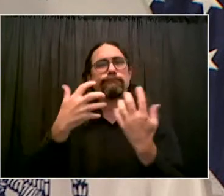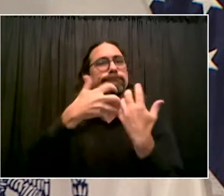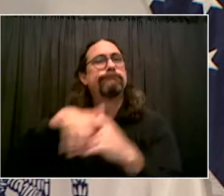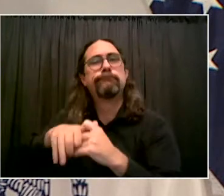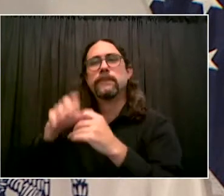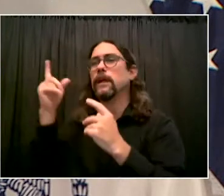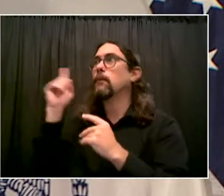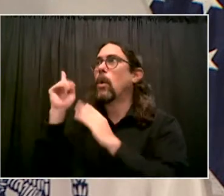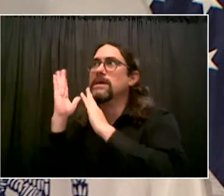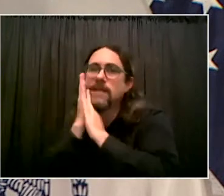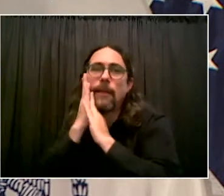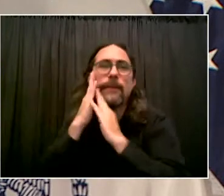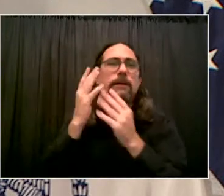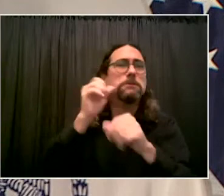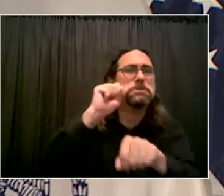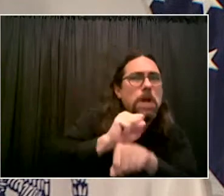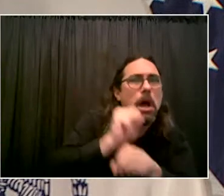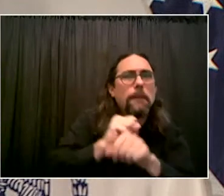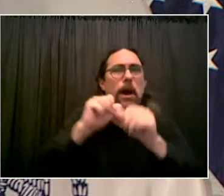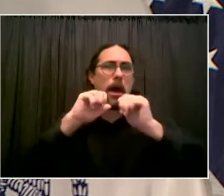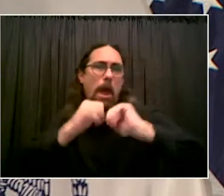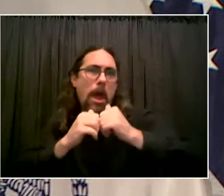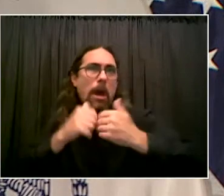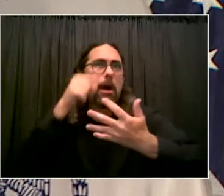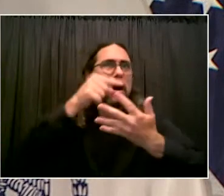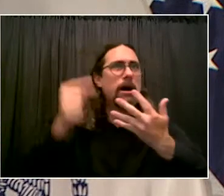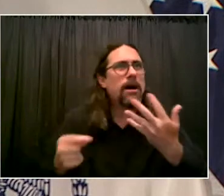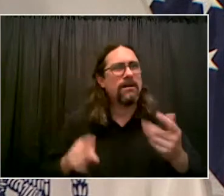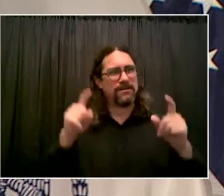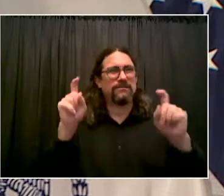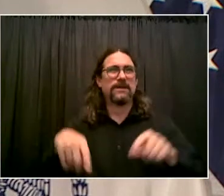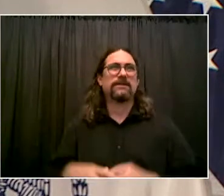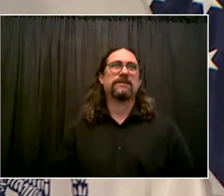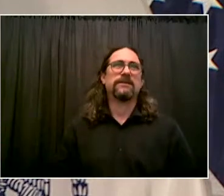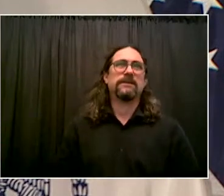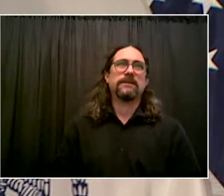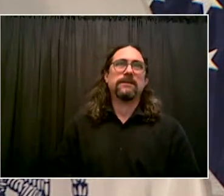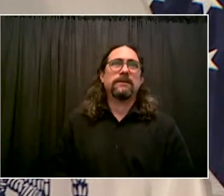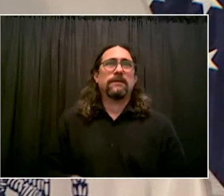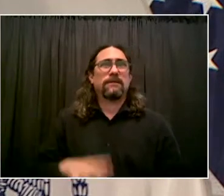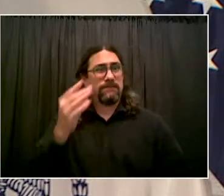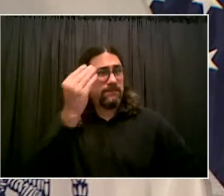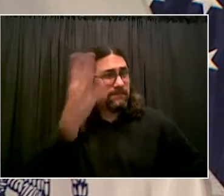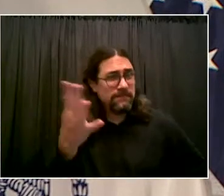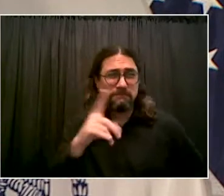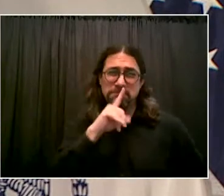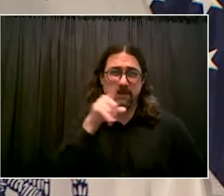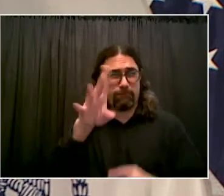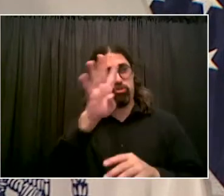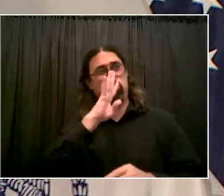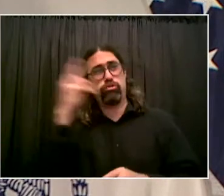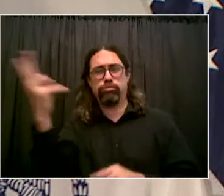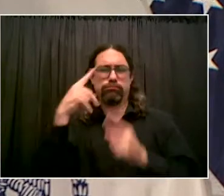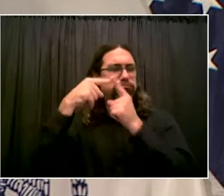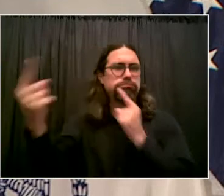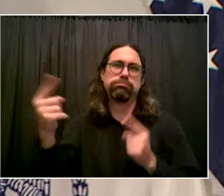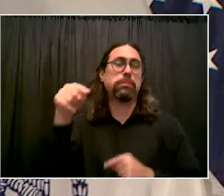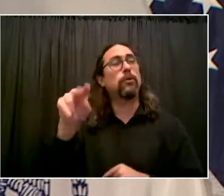AREAS WE NEED TO SEE IMPROVEMENT, BUTOV EALRL, THE ATMOSPHERE OF THIS CITIY S A CITY THAT IS